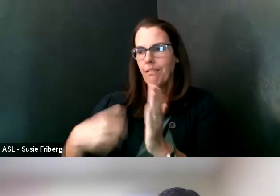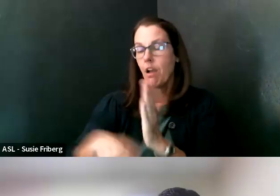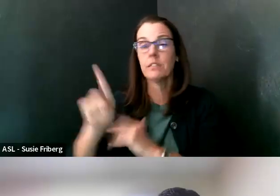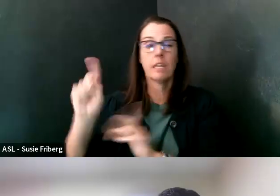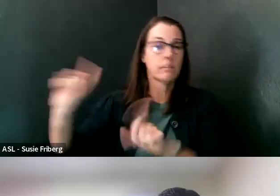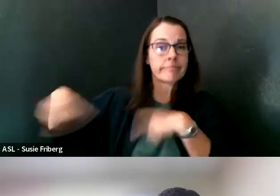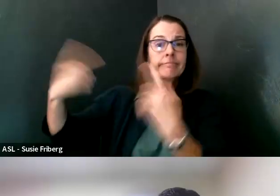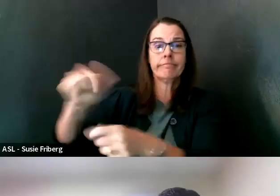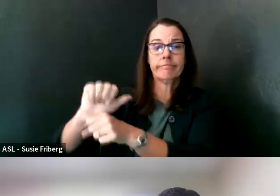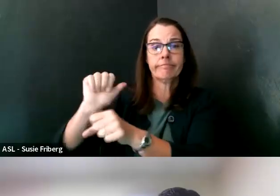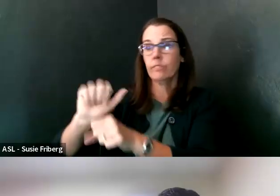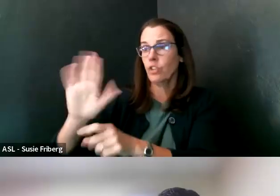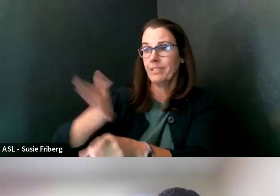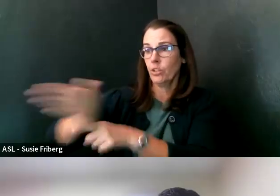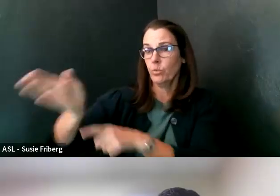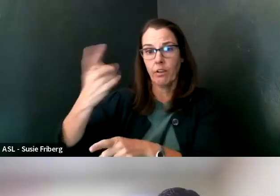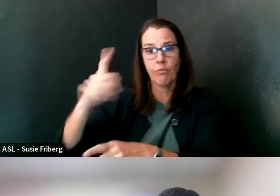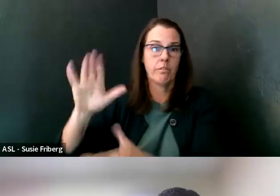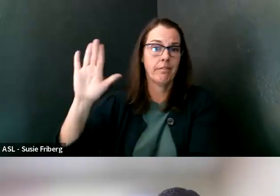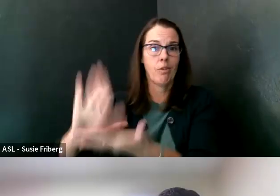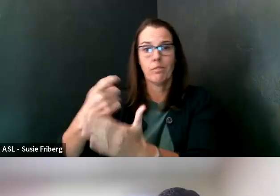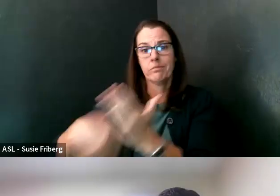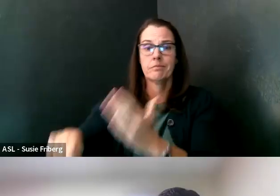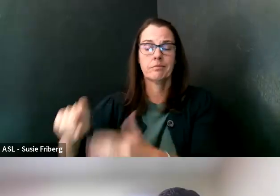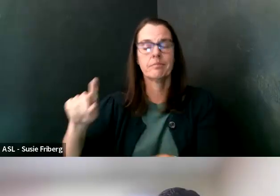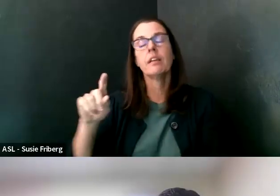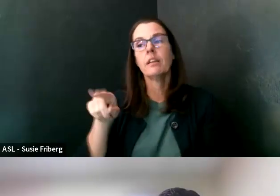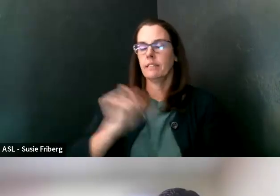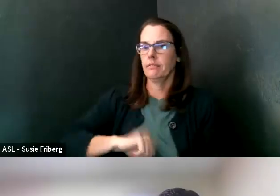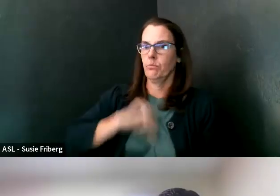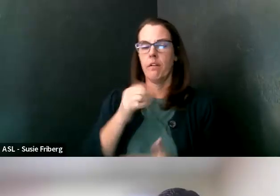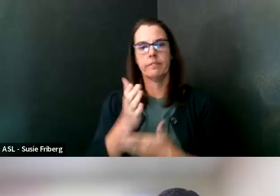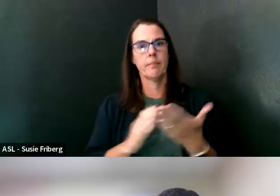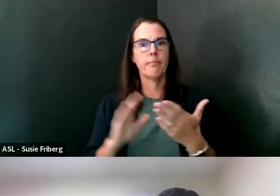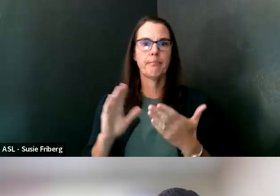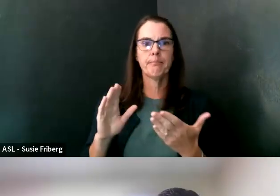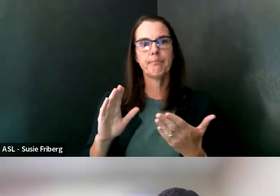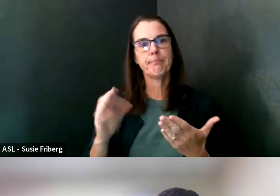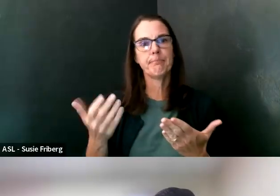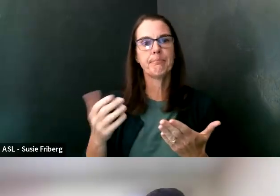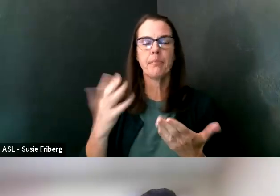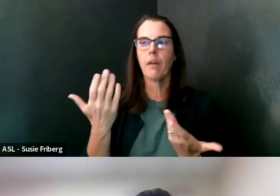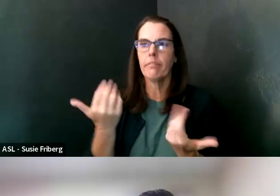of his career in the Senate. Um, he's really proud of some of the um, efforts that he was able